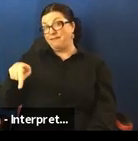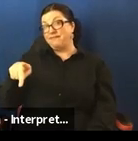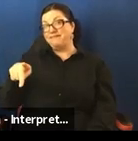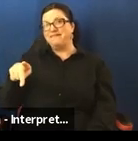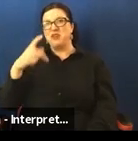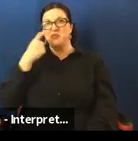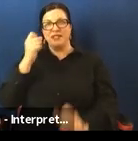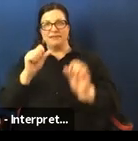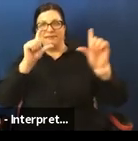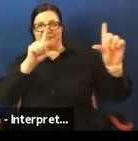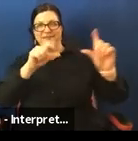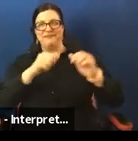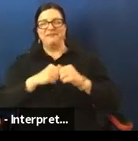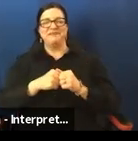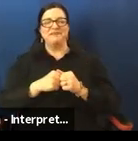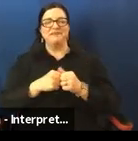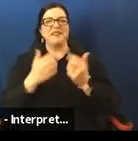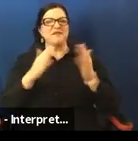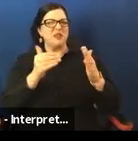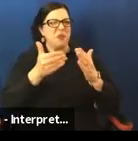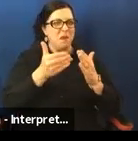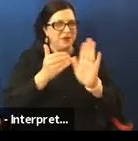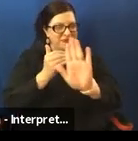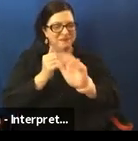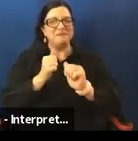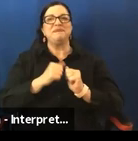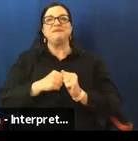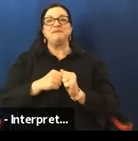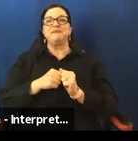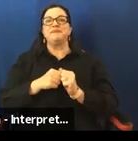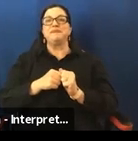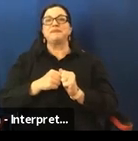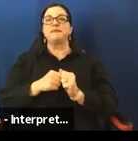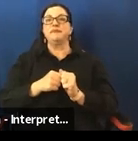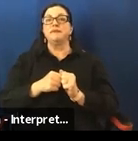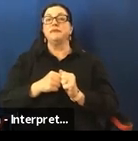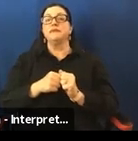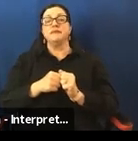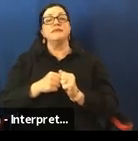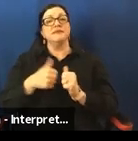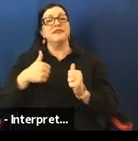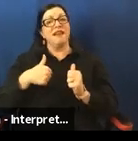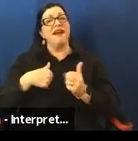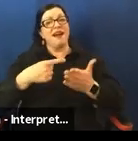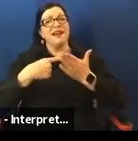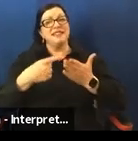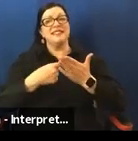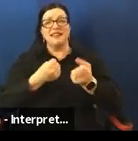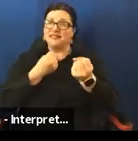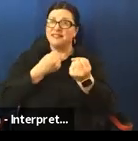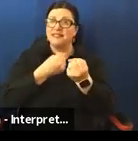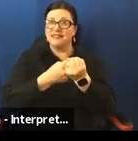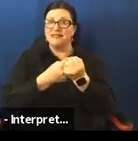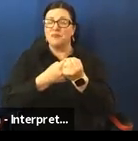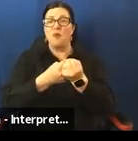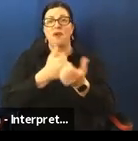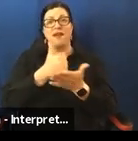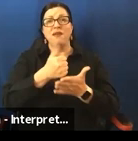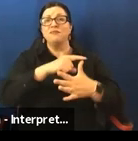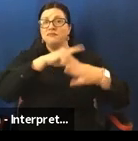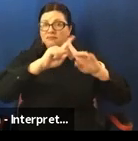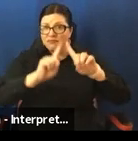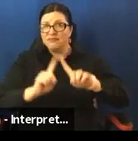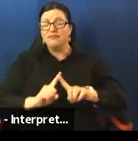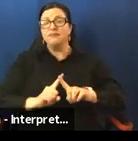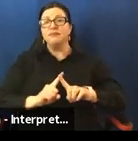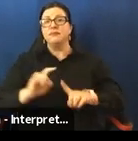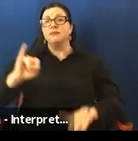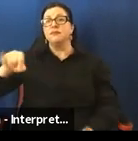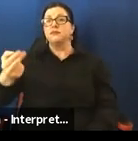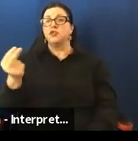Jason Williams: Almost done. JOHN Burton advocates for youth. So again, I talked about resources. This is an amazing organization and literally if you just Google john Burton advocates, they have